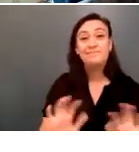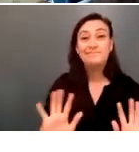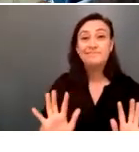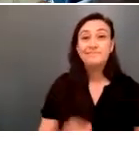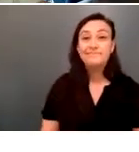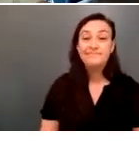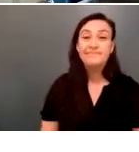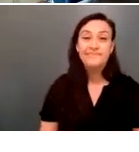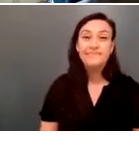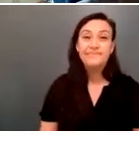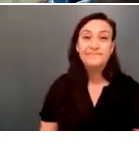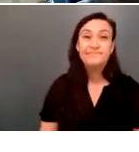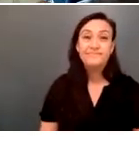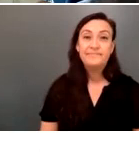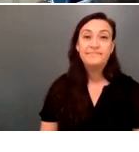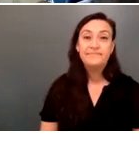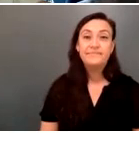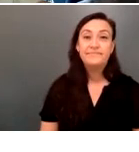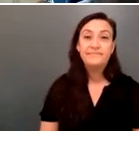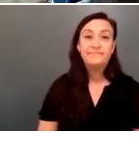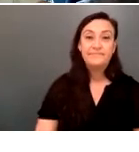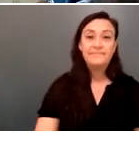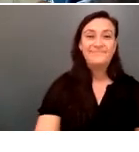We appreciate y'all. Thanks everyone.